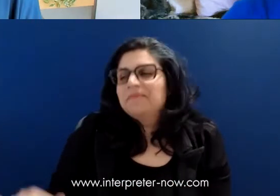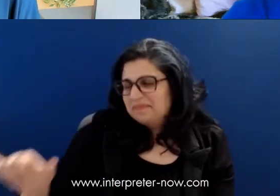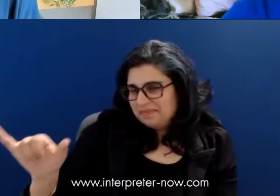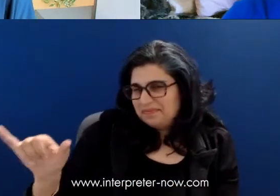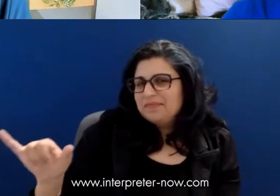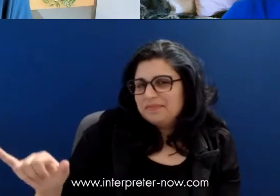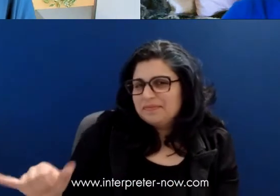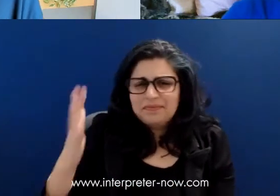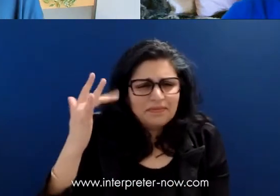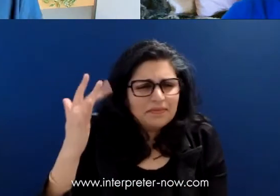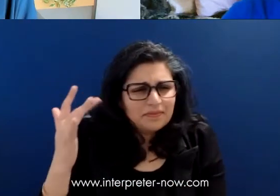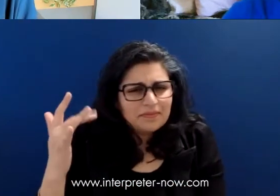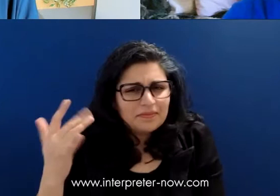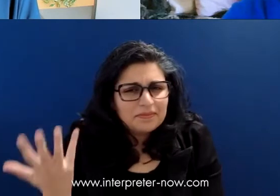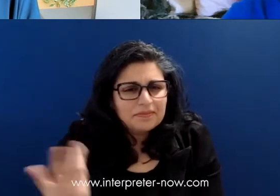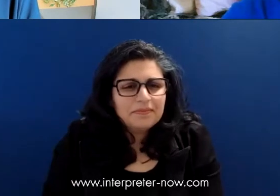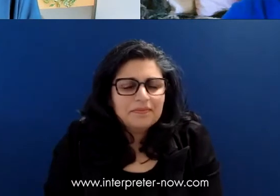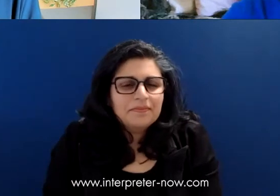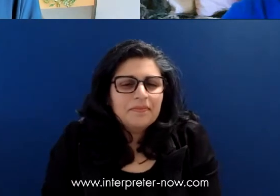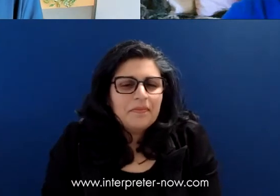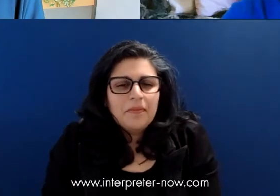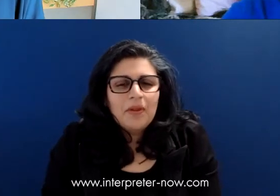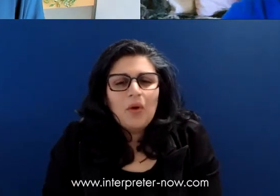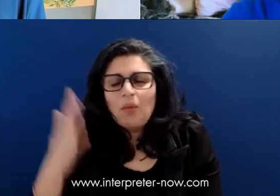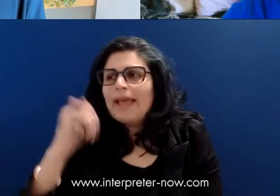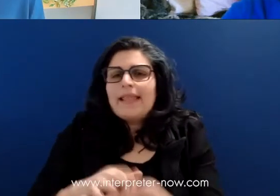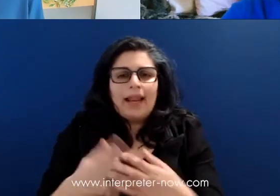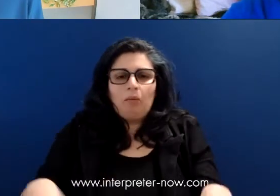and loving. Why is that so important in the workplace?